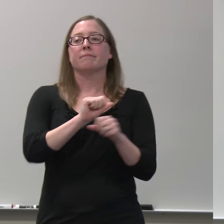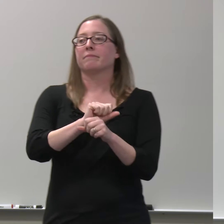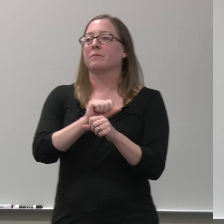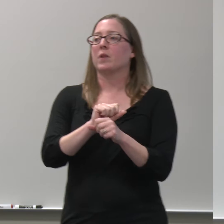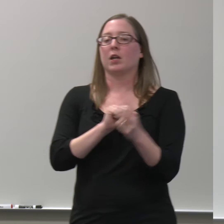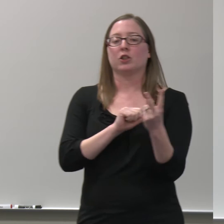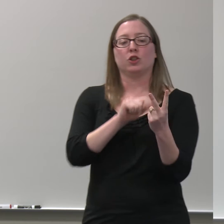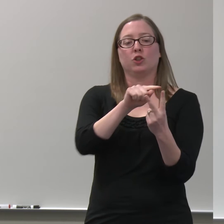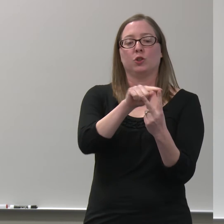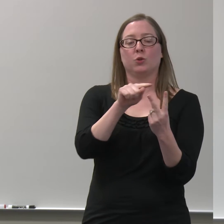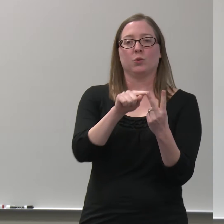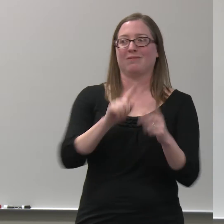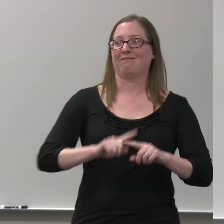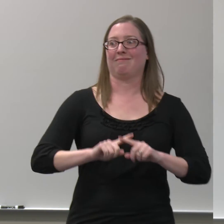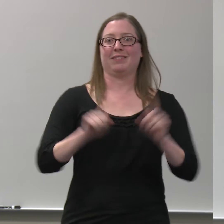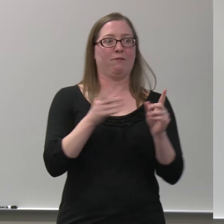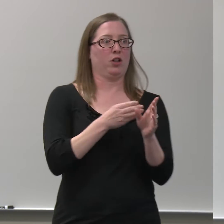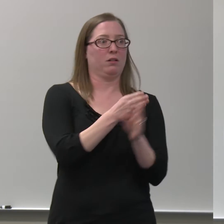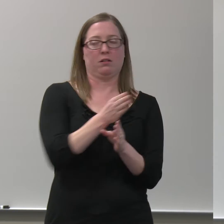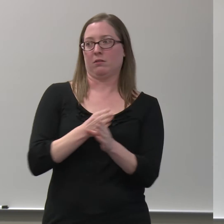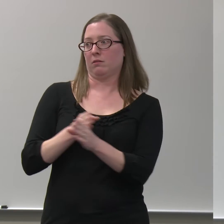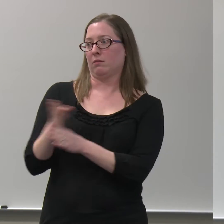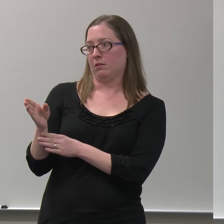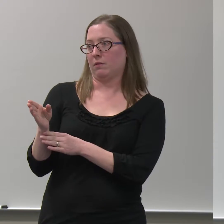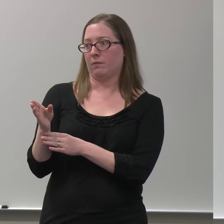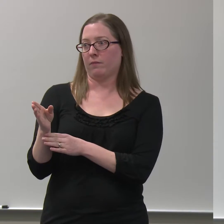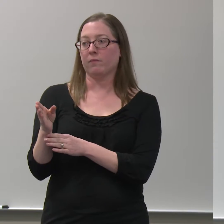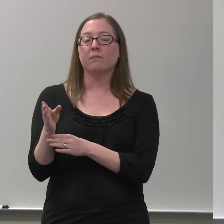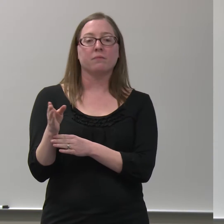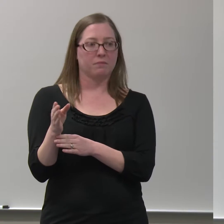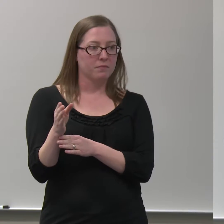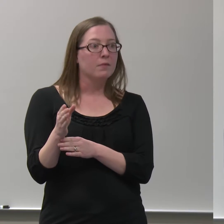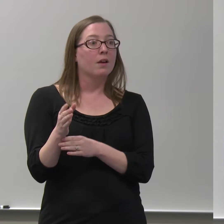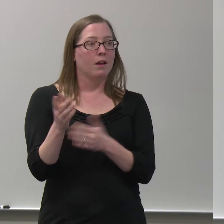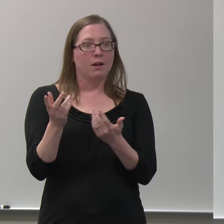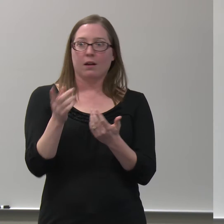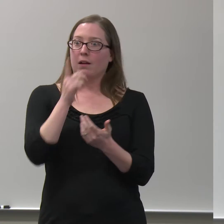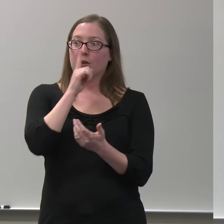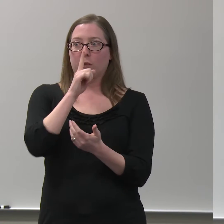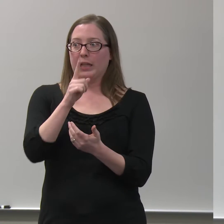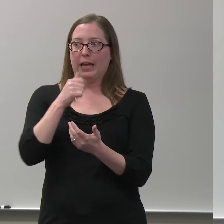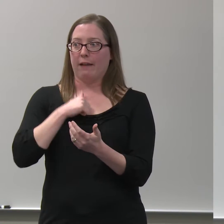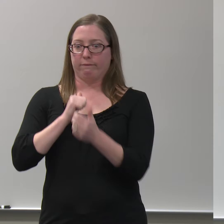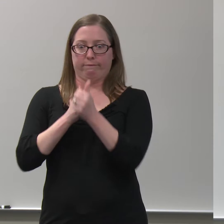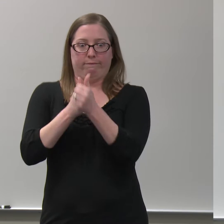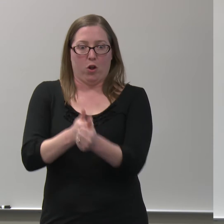I worked in two rather different fields which, I must say, have followed the rest of my life.